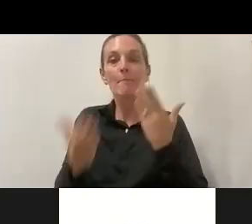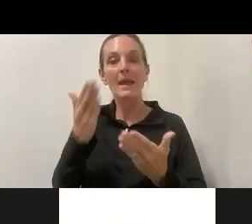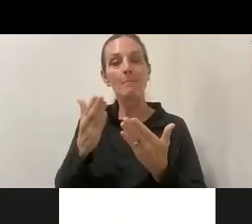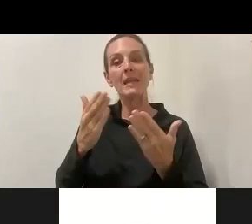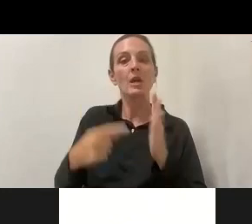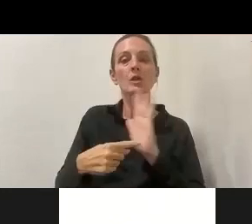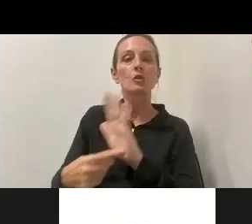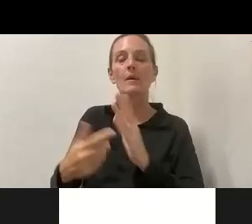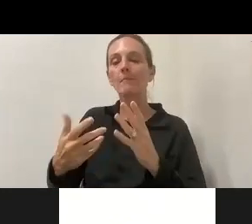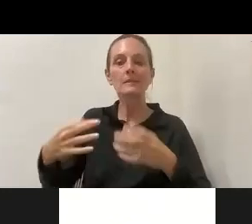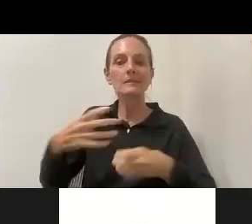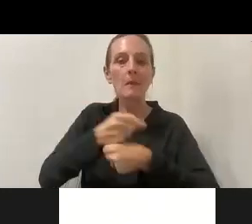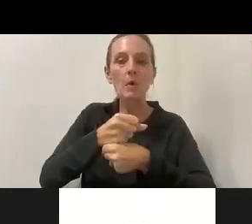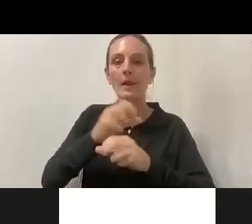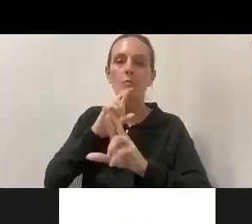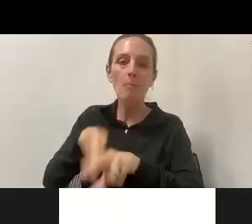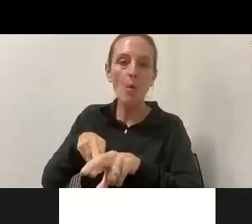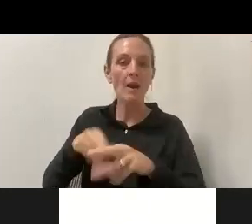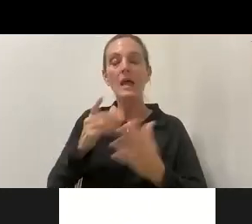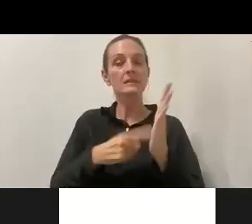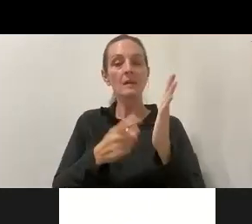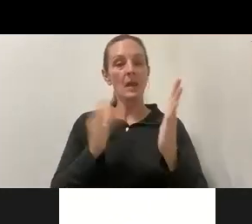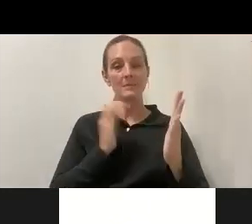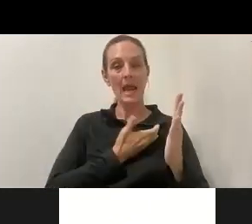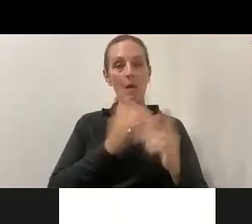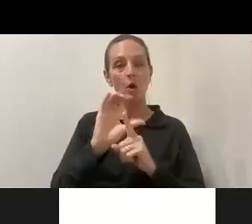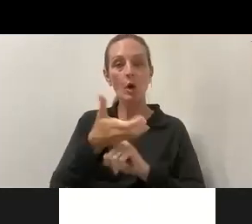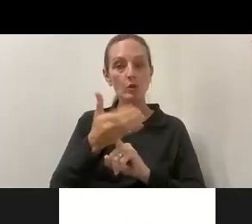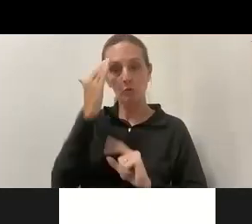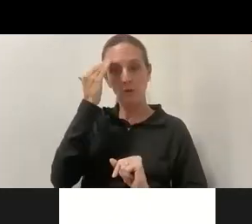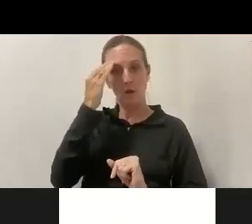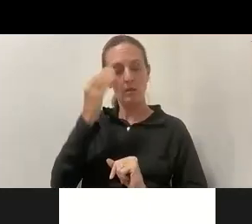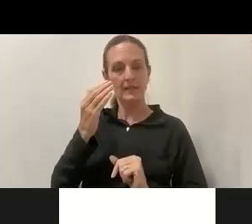cultural and traditional knowledge does not need to be shared to other funders, or our maps etc.